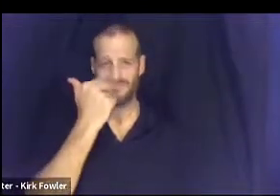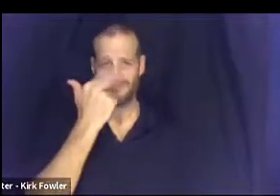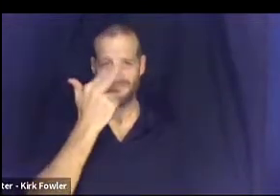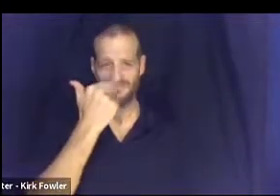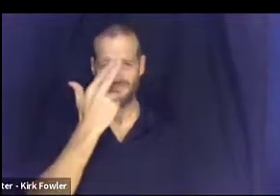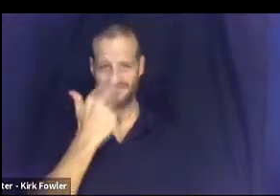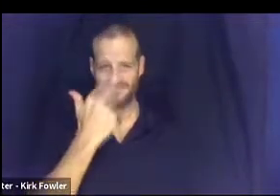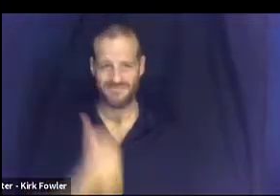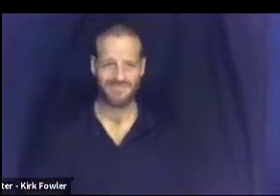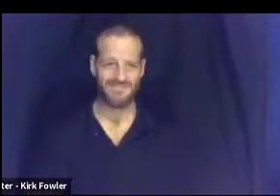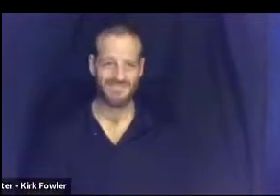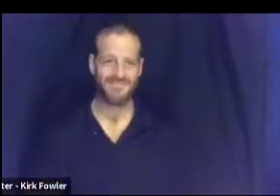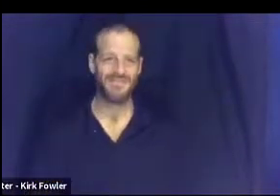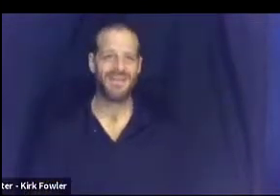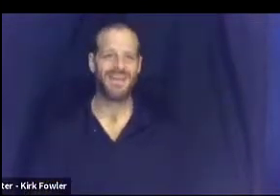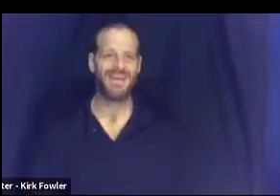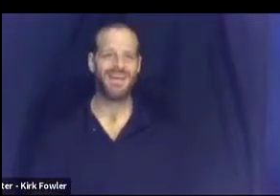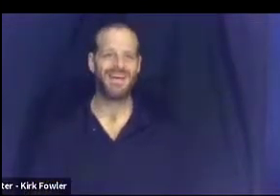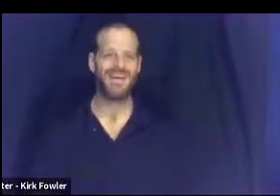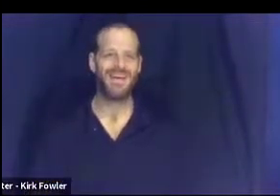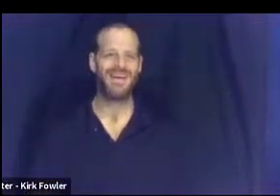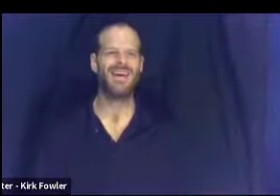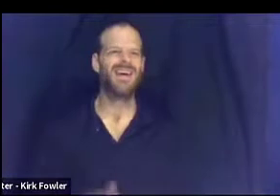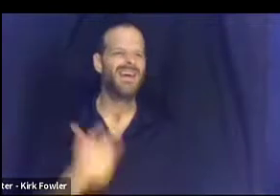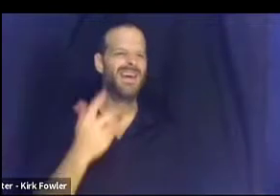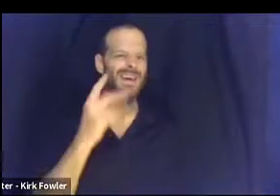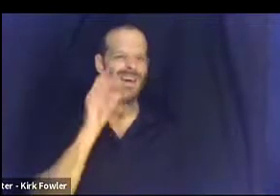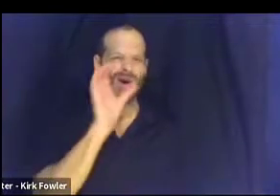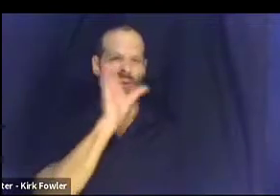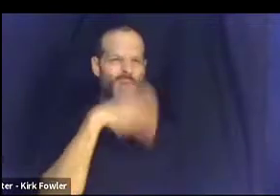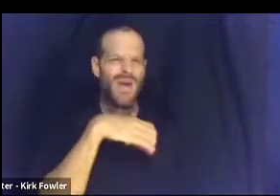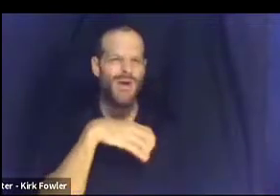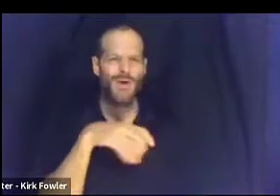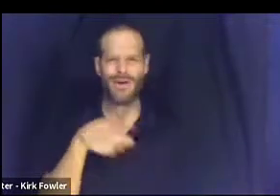It's always kind of weird the choice that they make for some of those symbols.